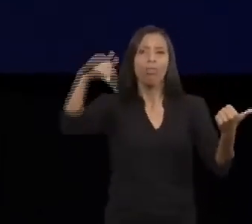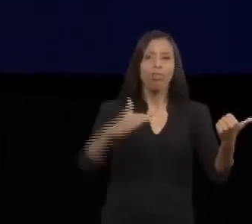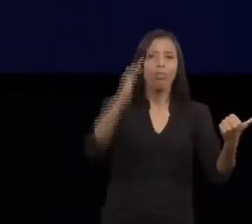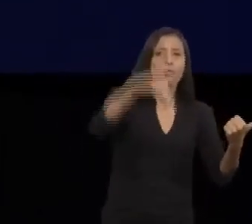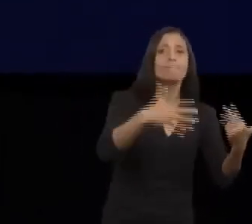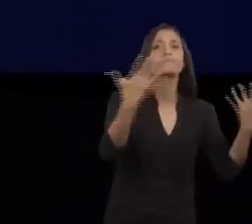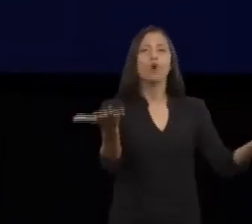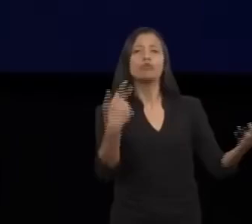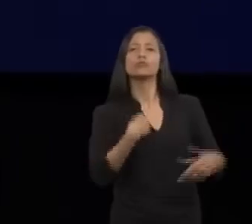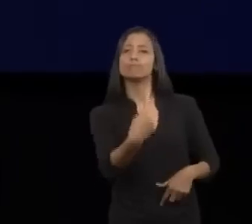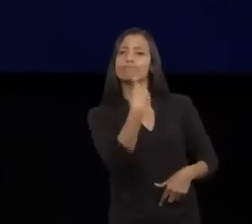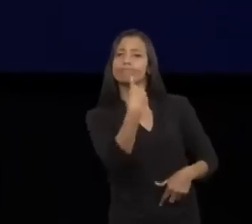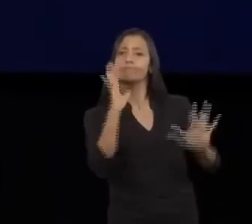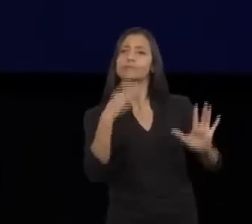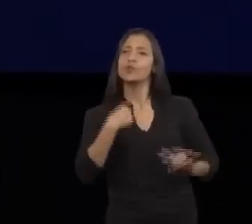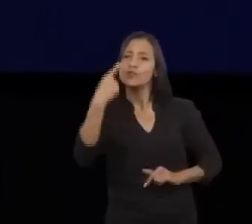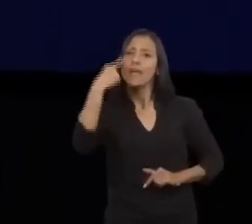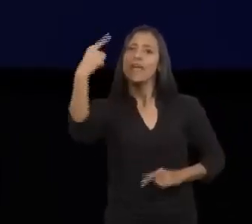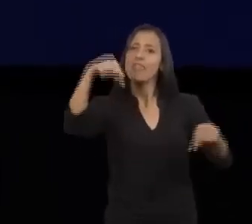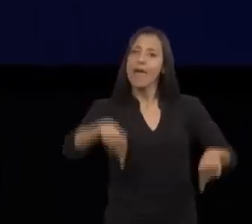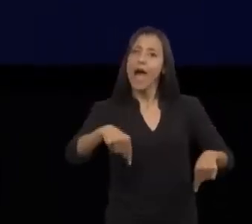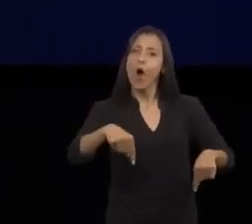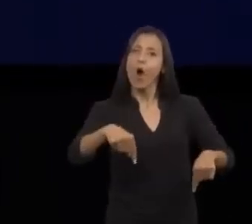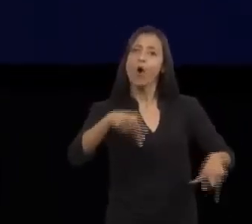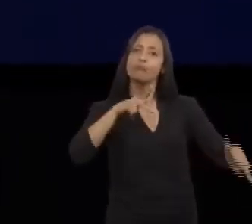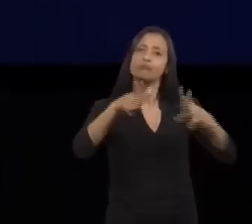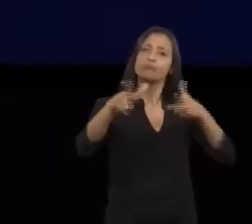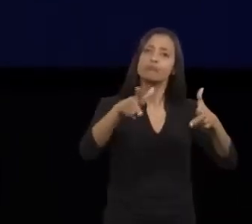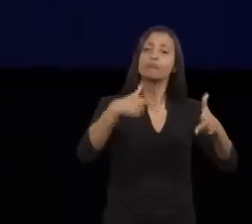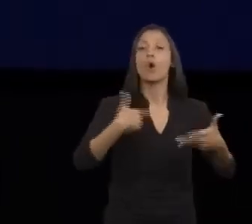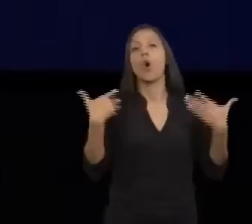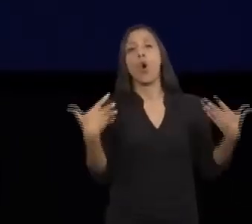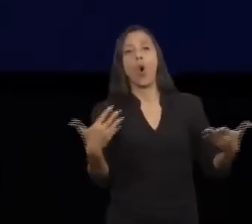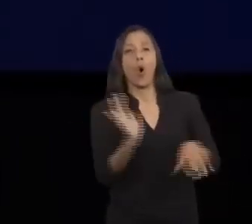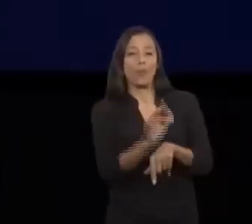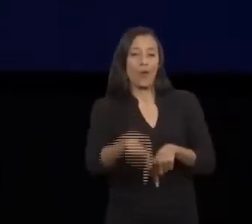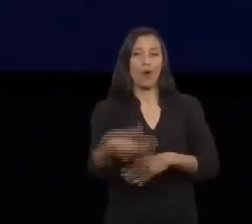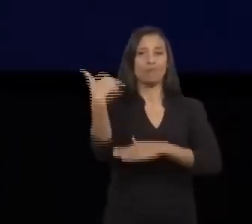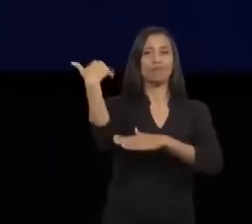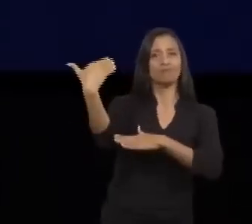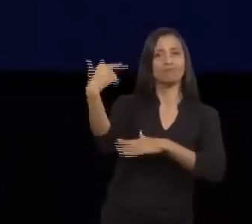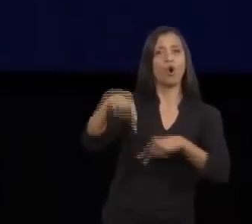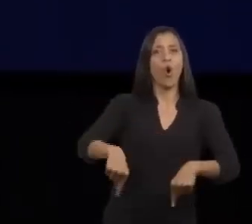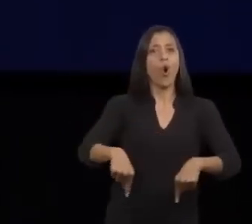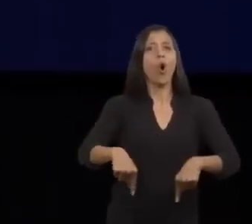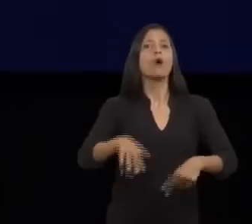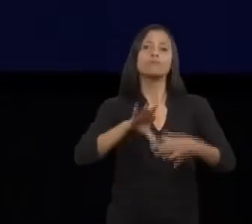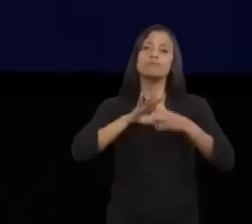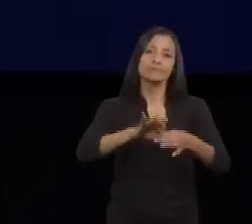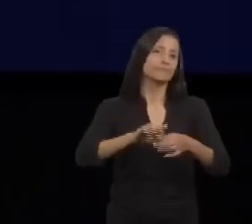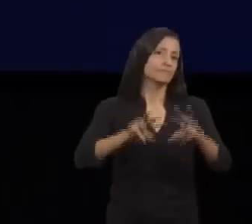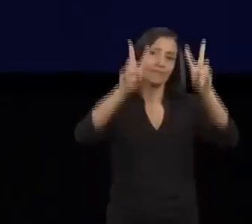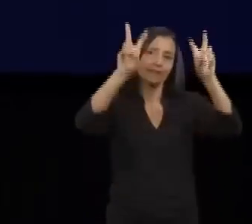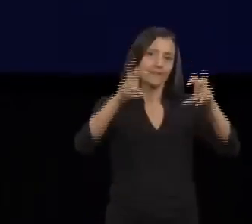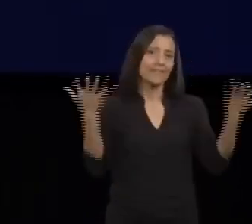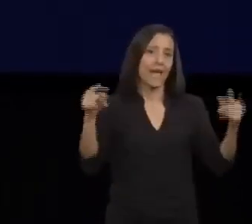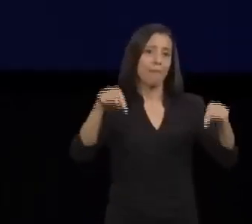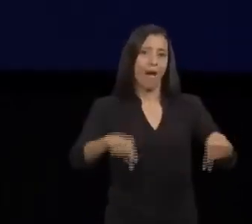Therefore, the idea that I have today, obviously it will be a talk according to this auditorium,